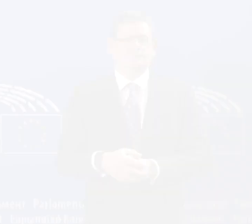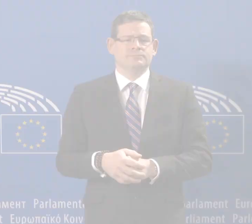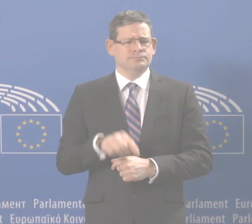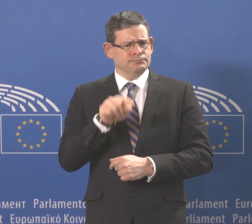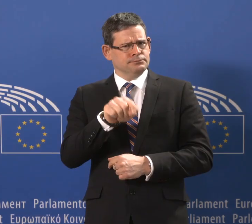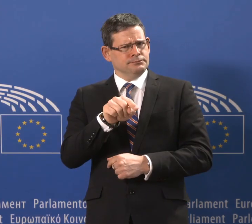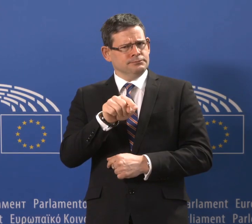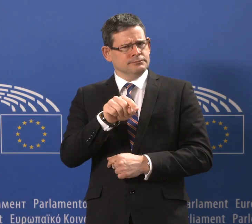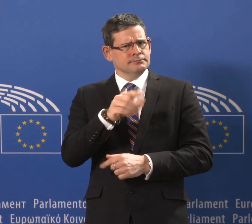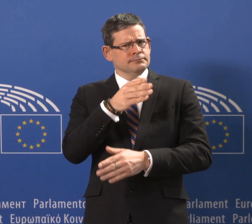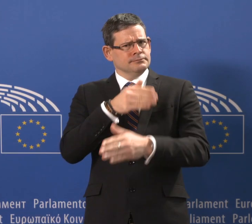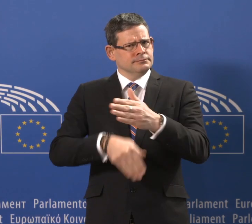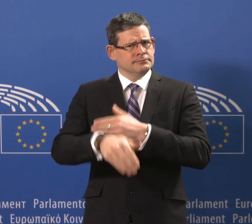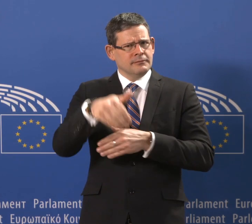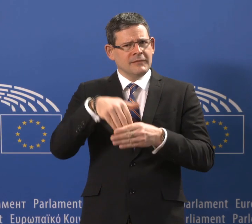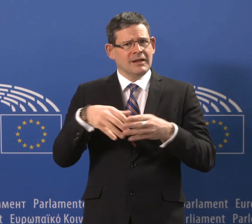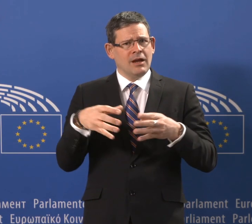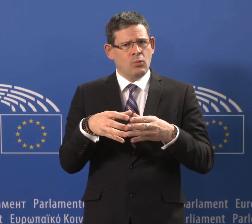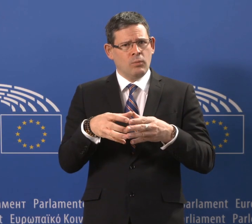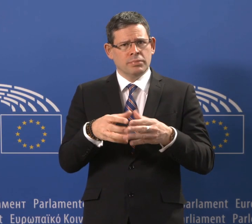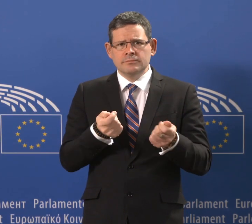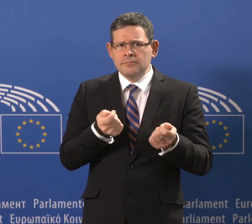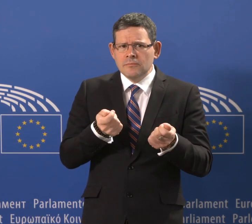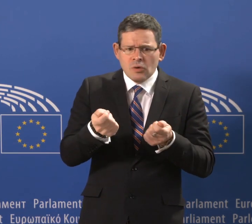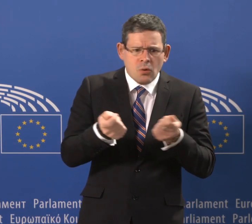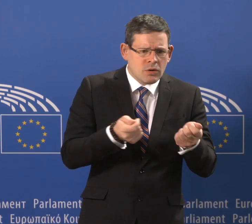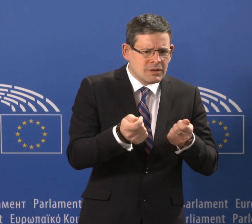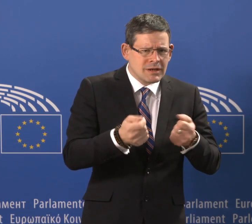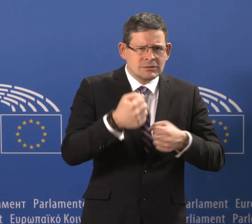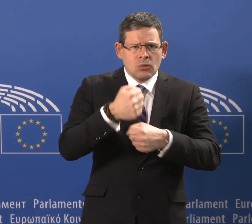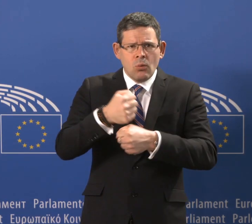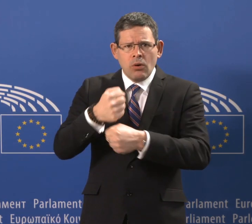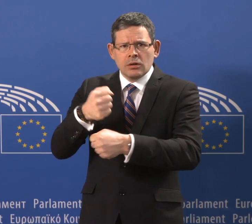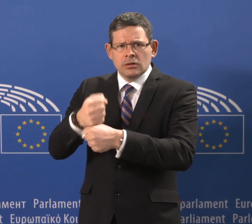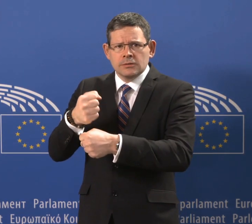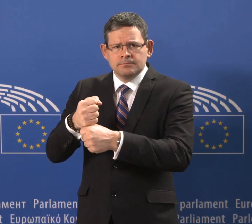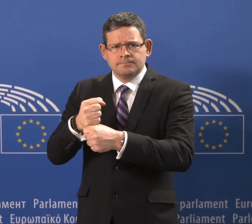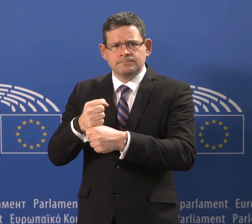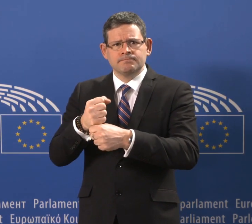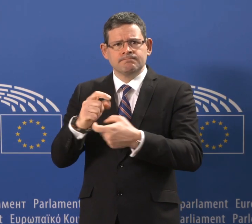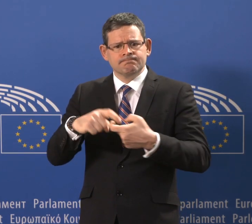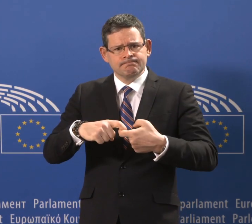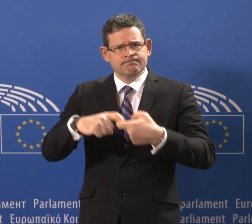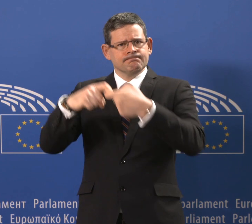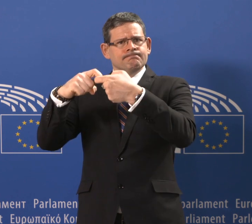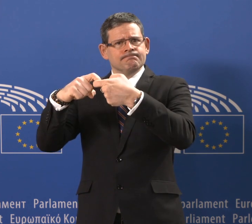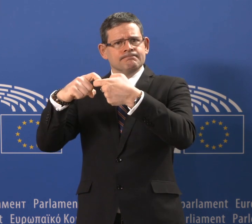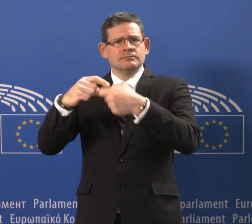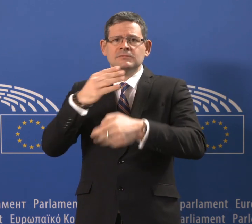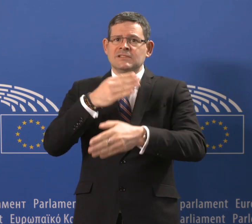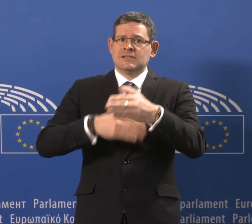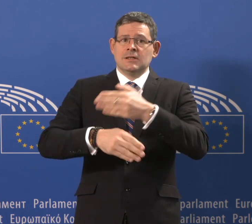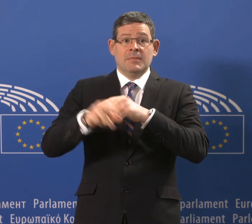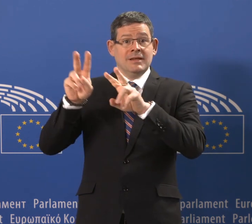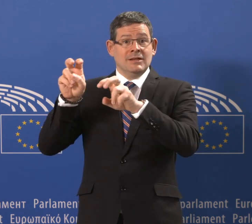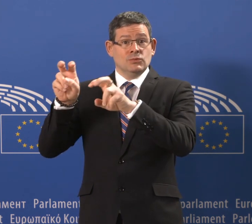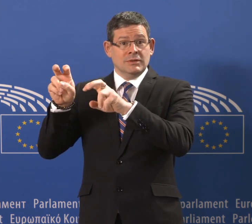The Disability Intergroup coordinates work concerning disability issues,